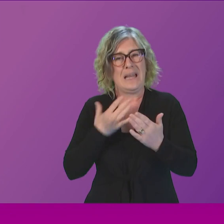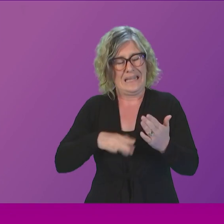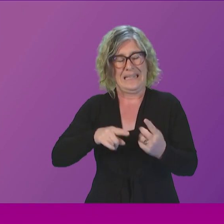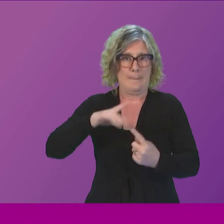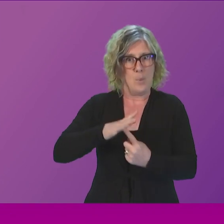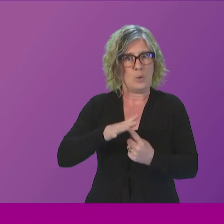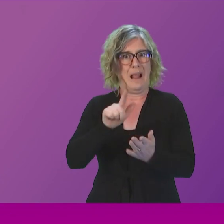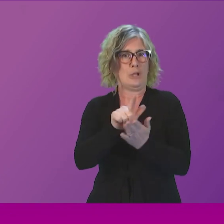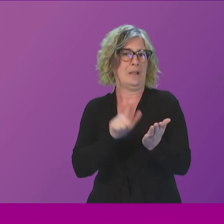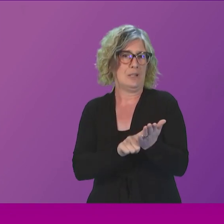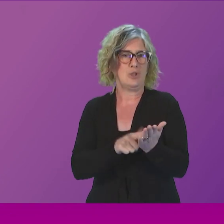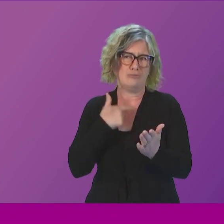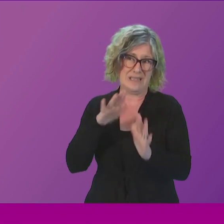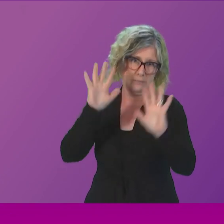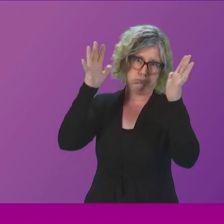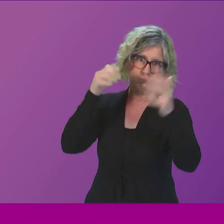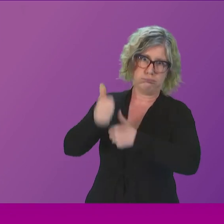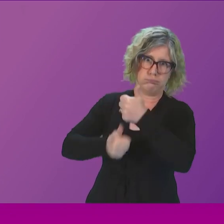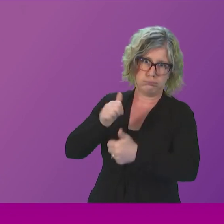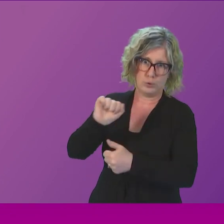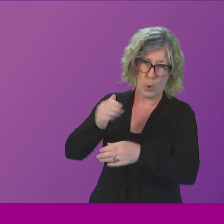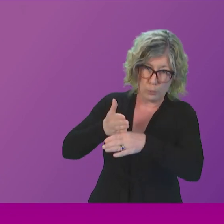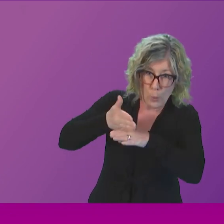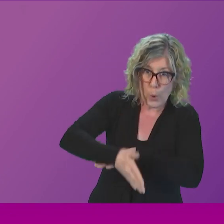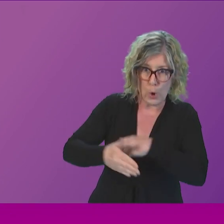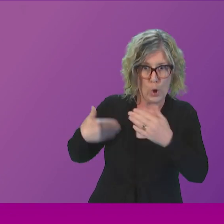I congratulate her on putting in the amount of work that she has to get to this point.